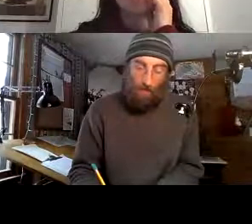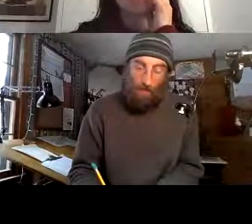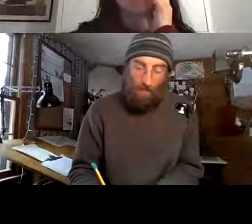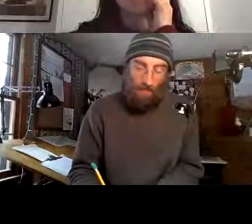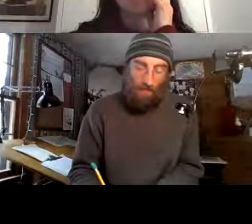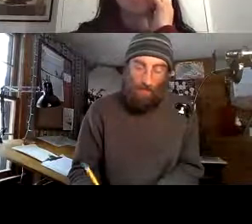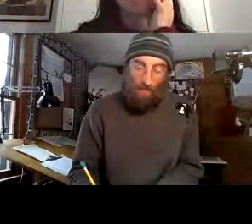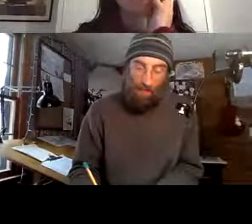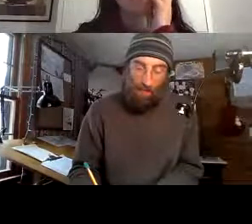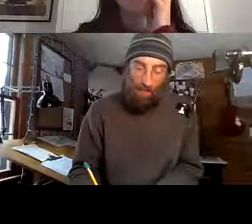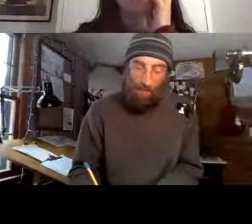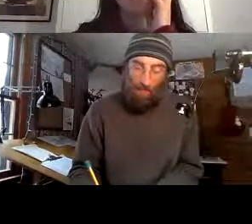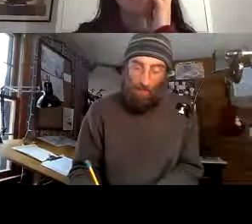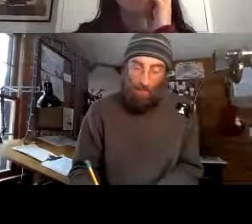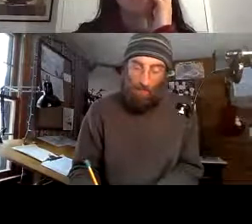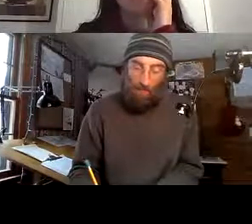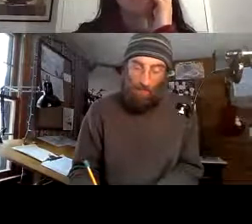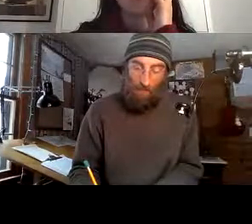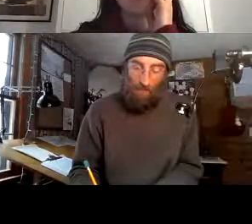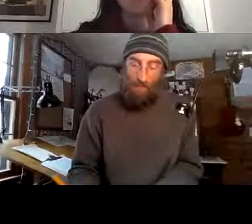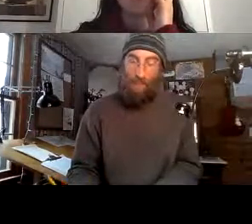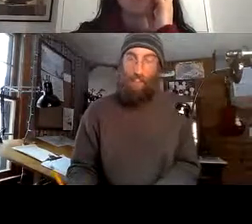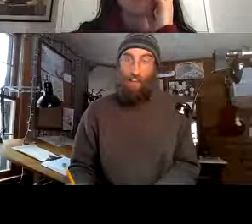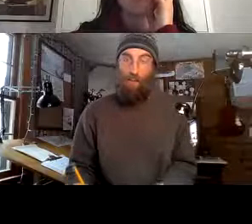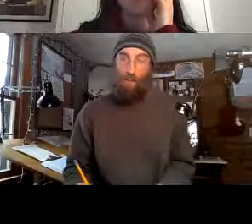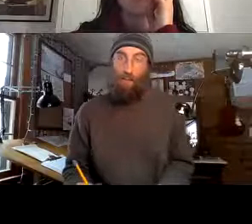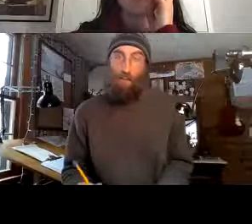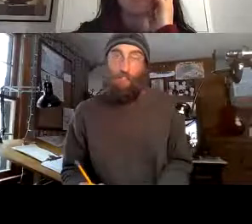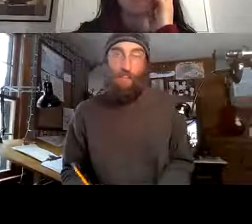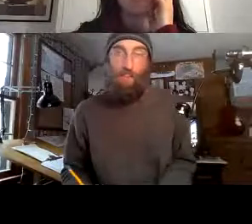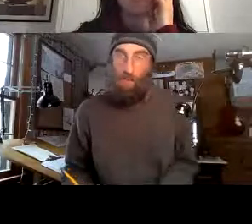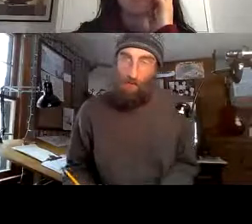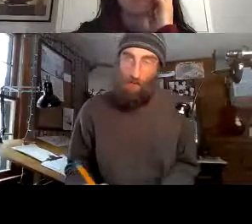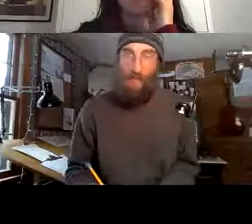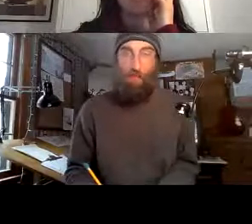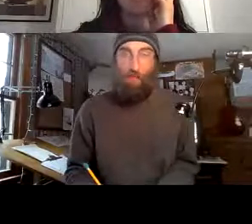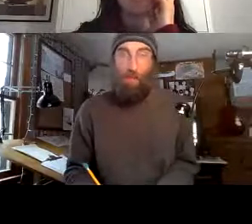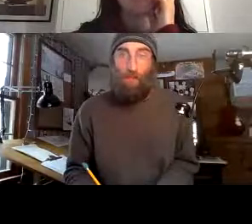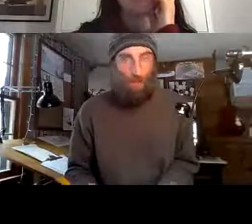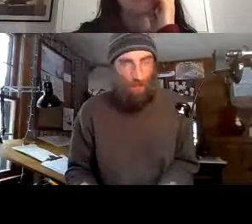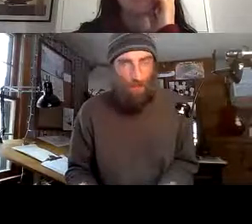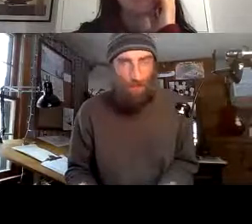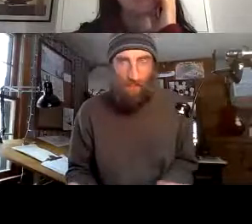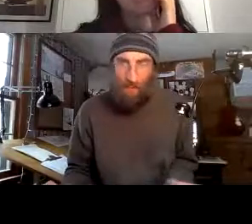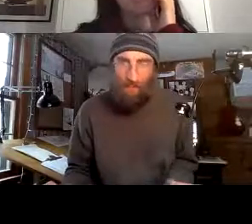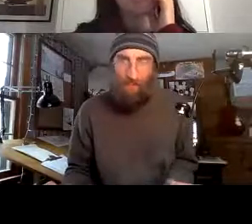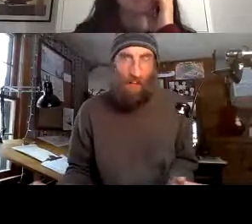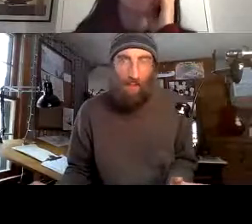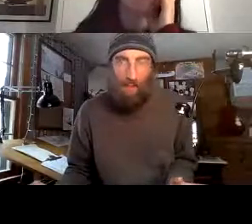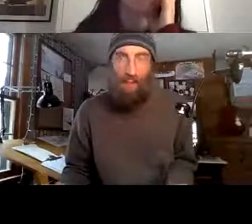And there I'm into the details, I have to do some research, right? Did they have velcro sneakers? No. Did they have boots, shoes, sandals,